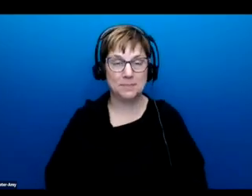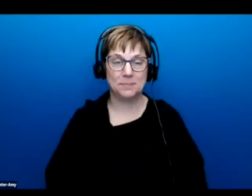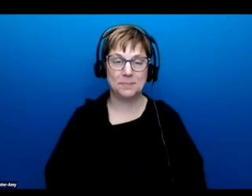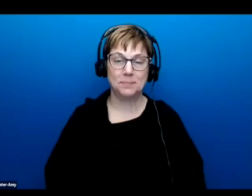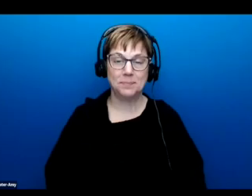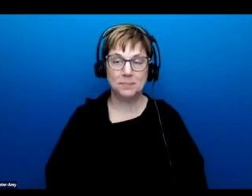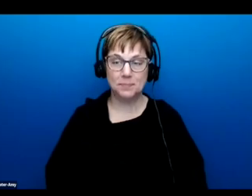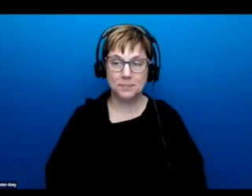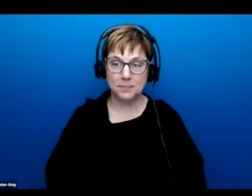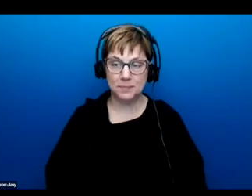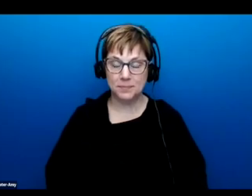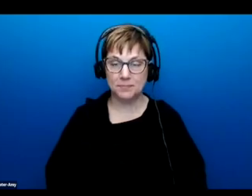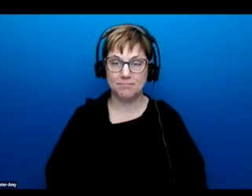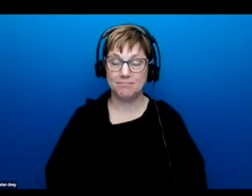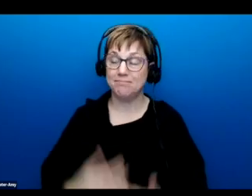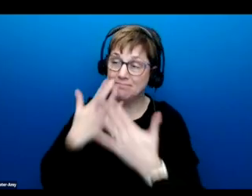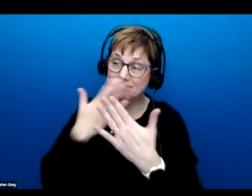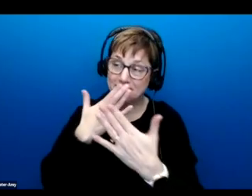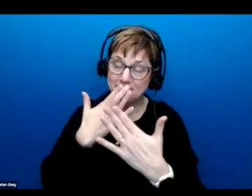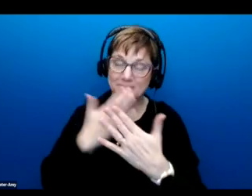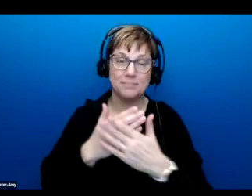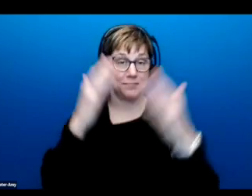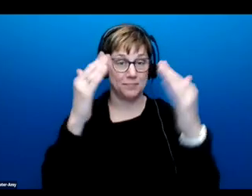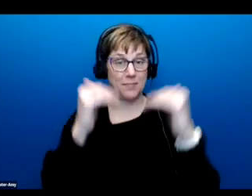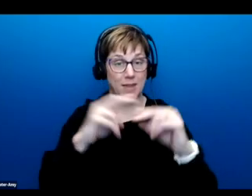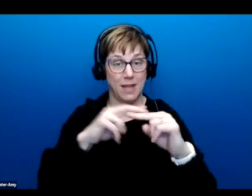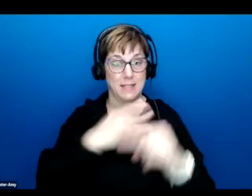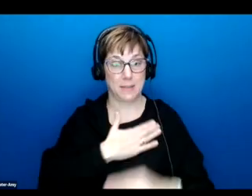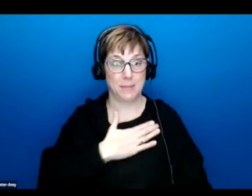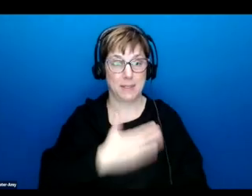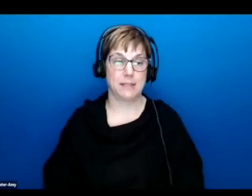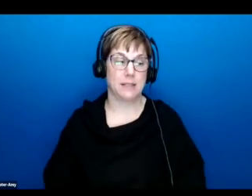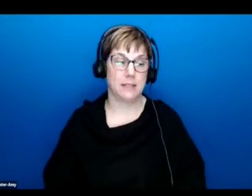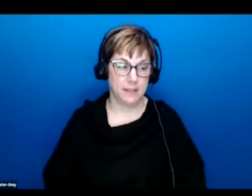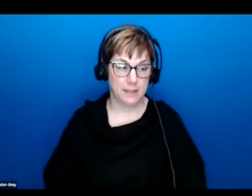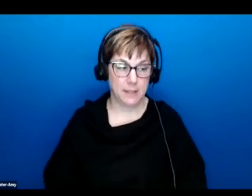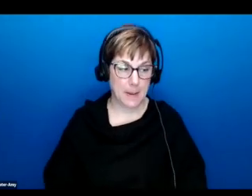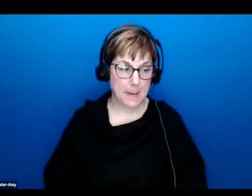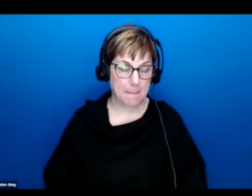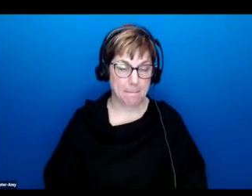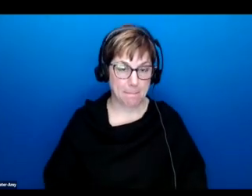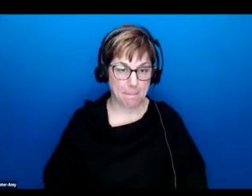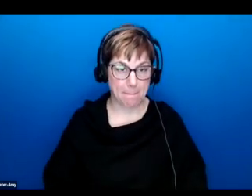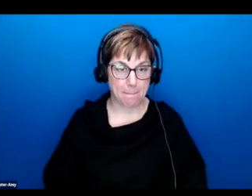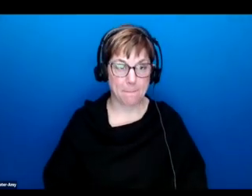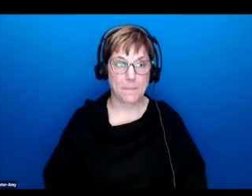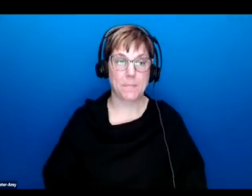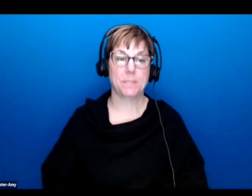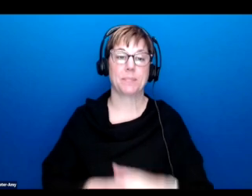Thank you. Next slide, please. It's important today that we